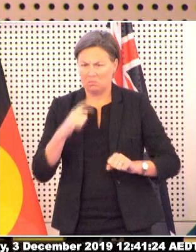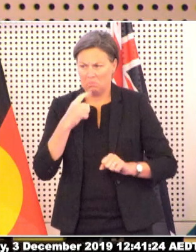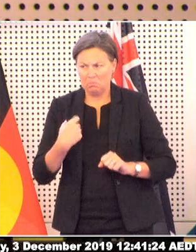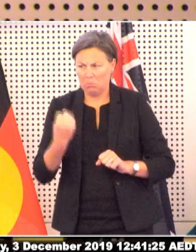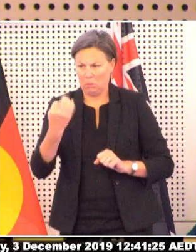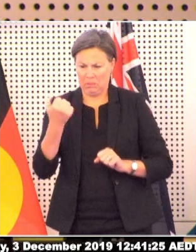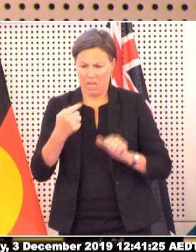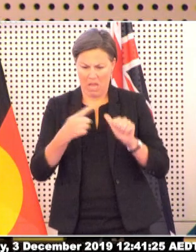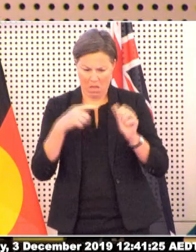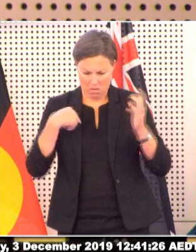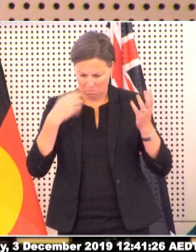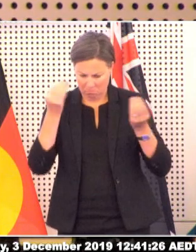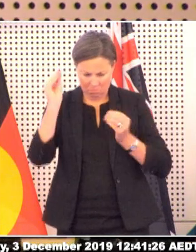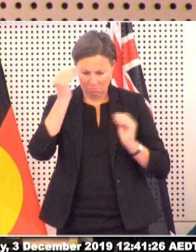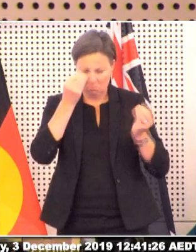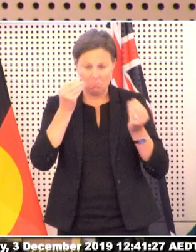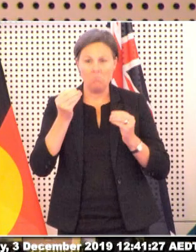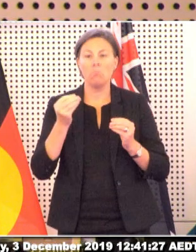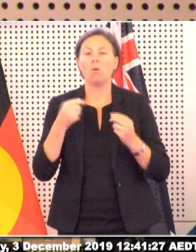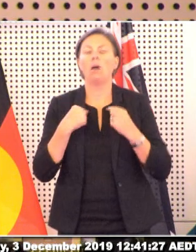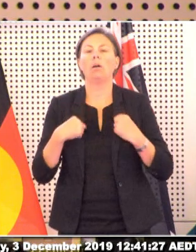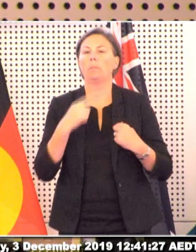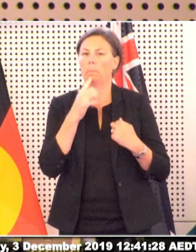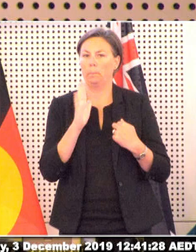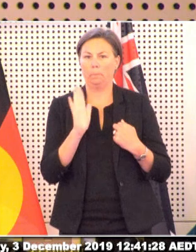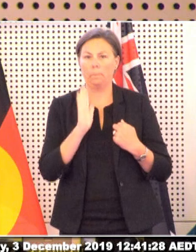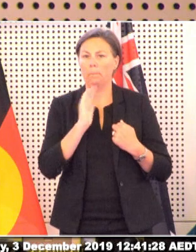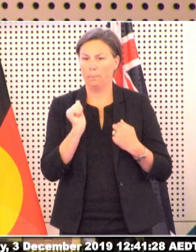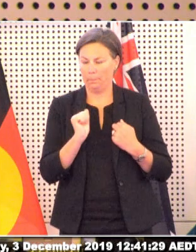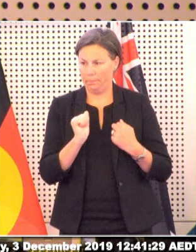That’s all right, we can – Dr Pearce’s evidence will cover this